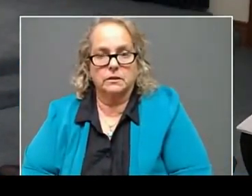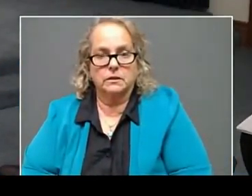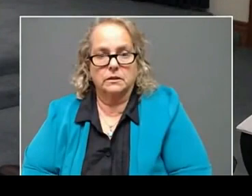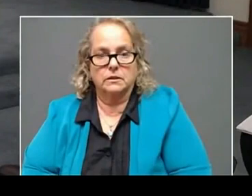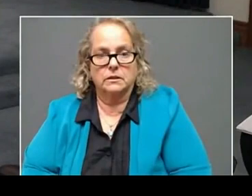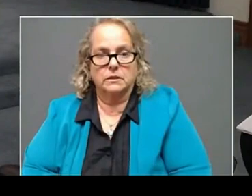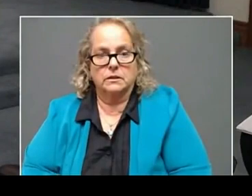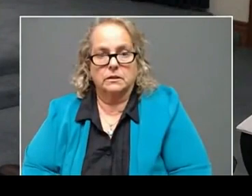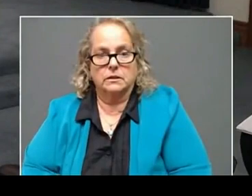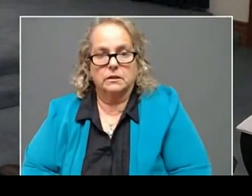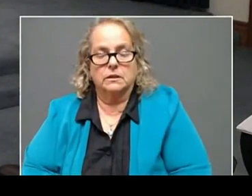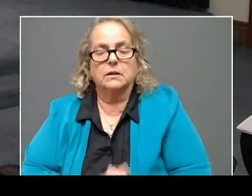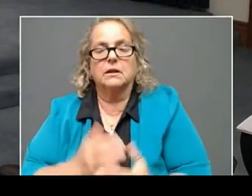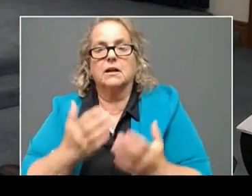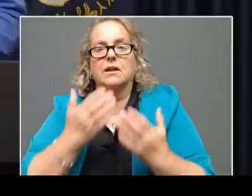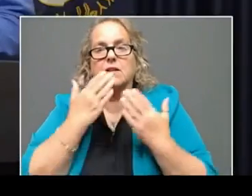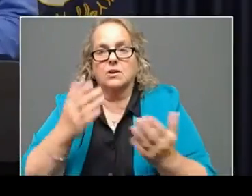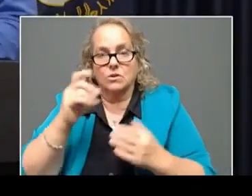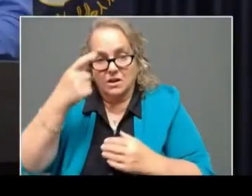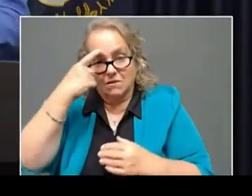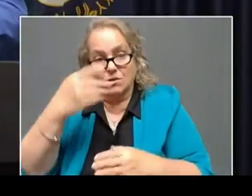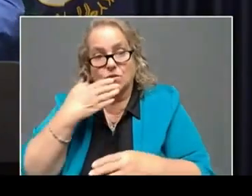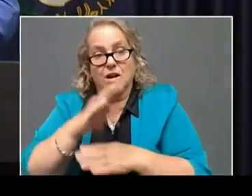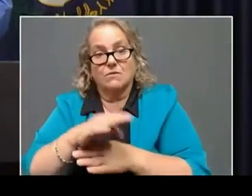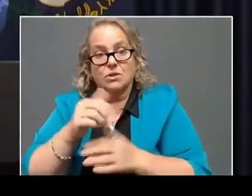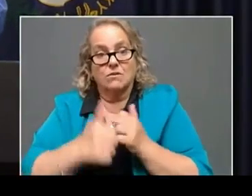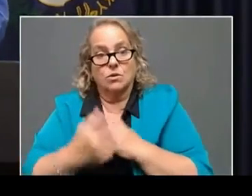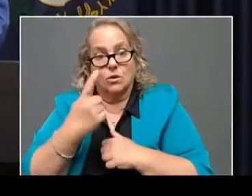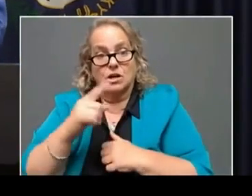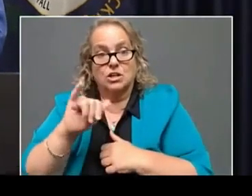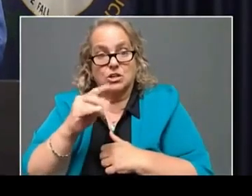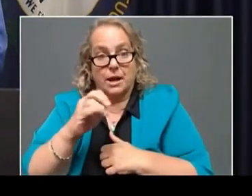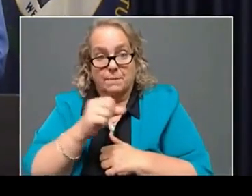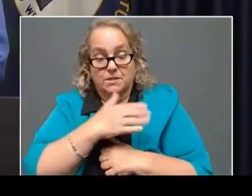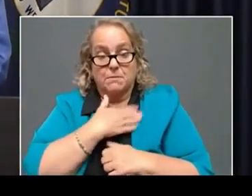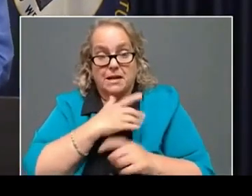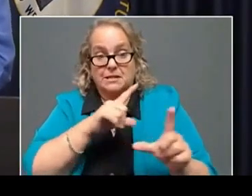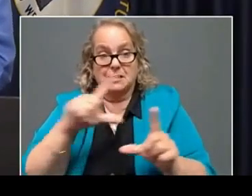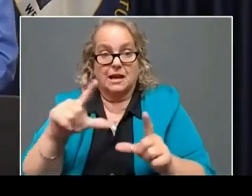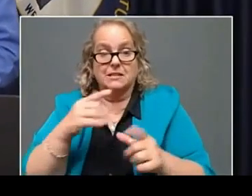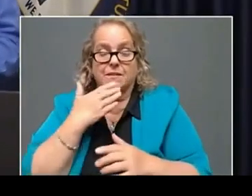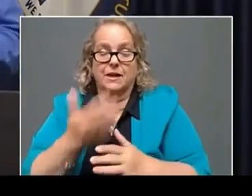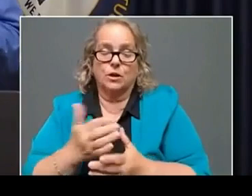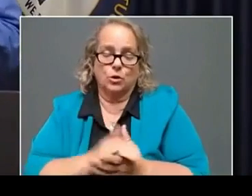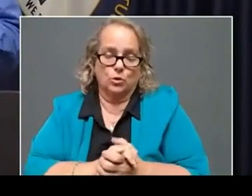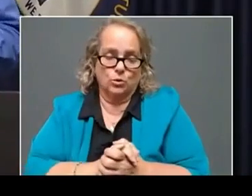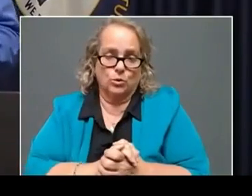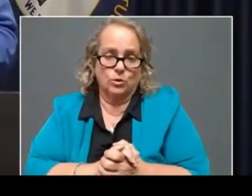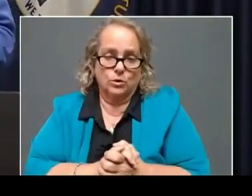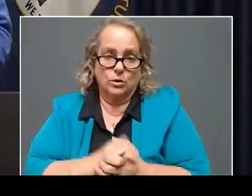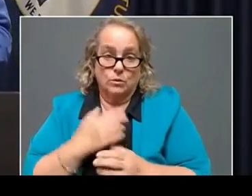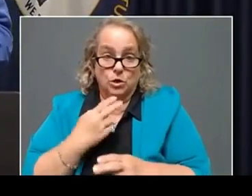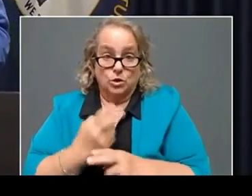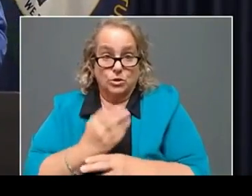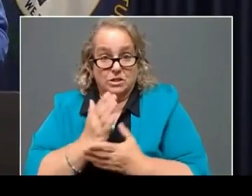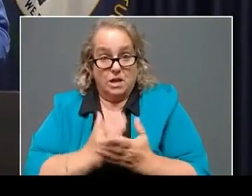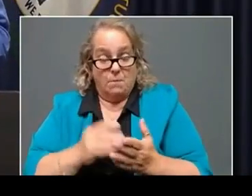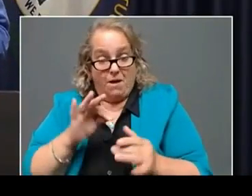Thank you governor. Good afternoon everyone. James t of my slides there please. Thanks. I'm gonna use some of the same images that the governor used.